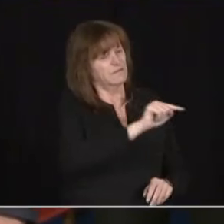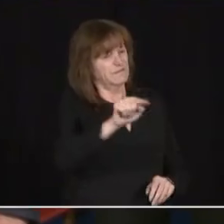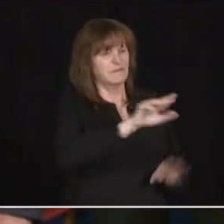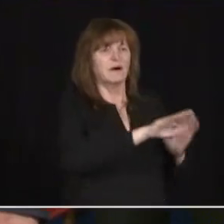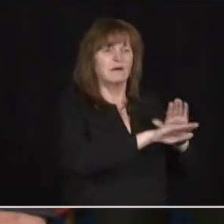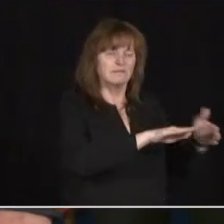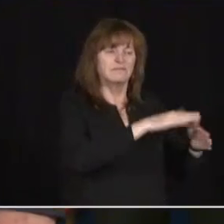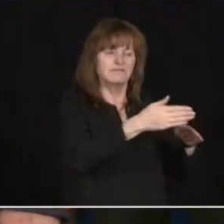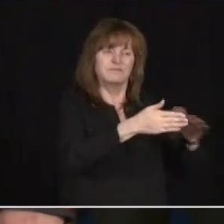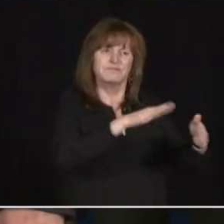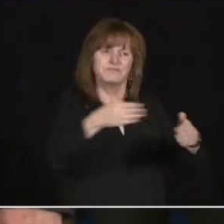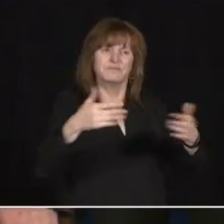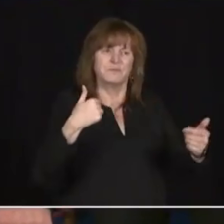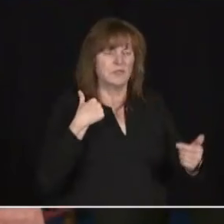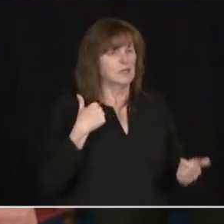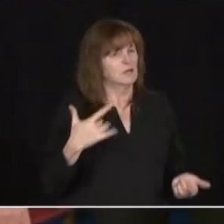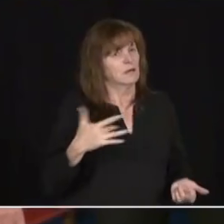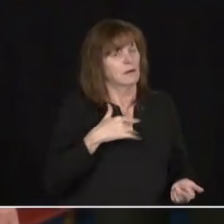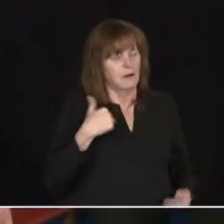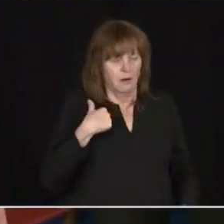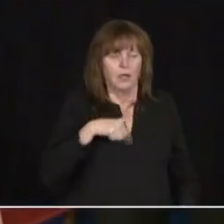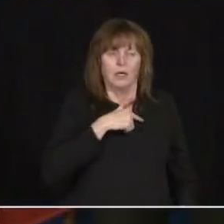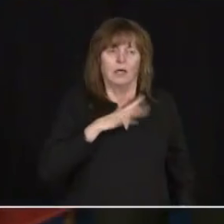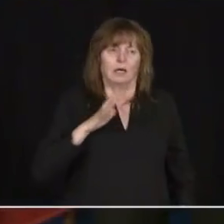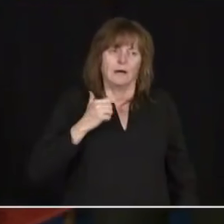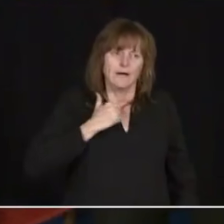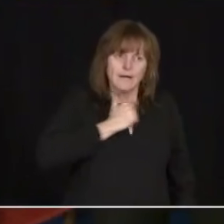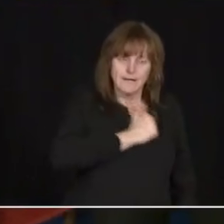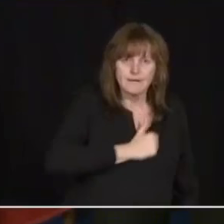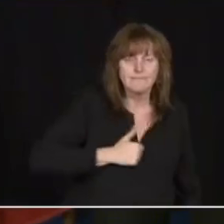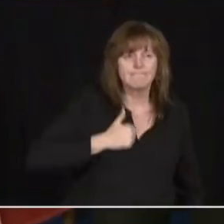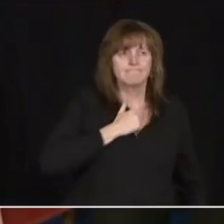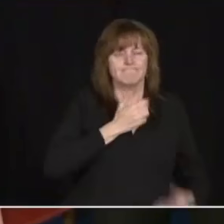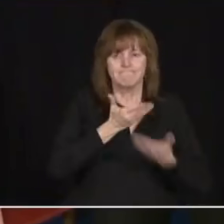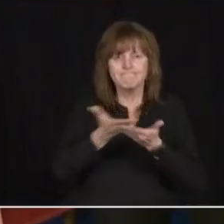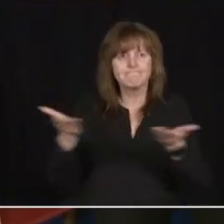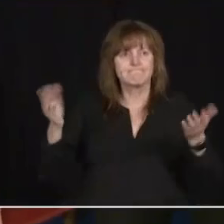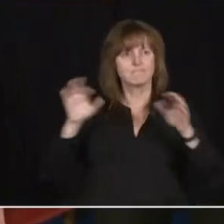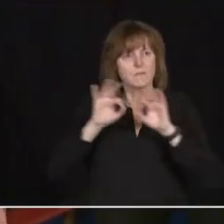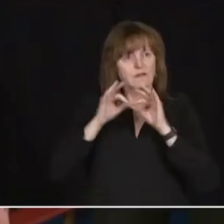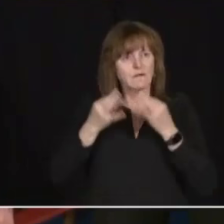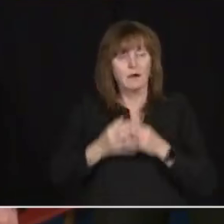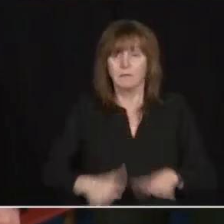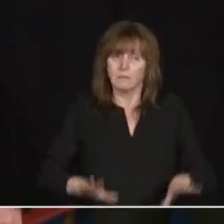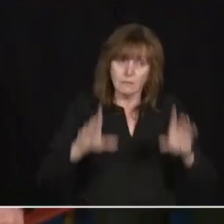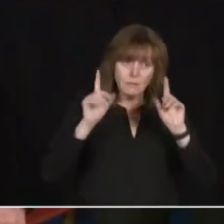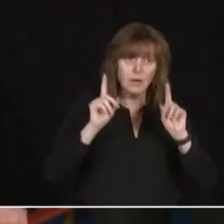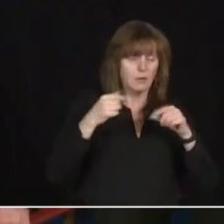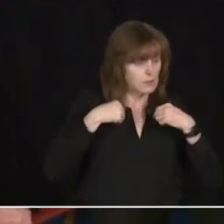what's happened in a number of long-term care homes. The deaths are tragic and we certainly express